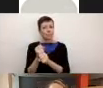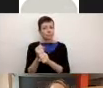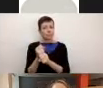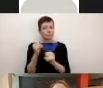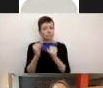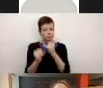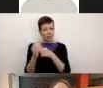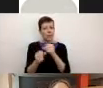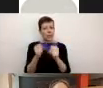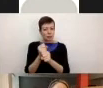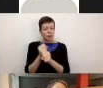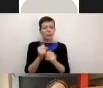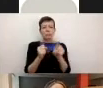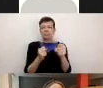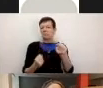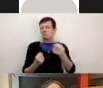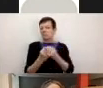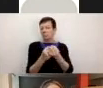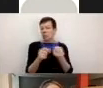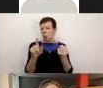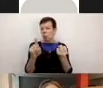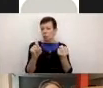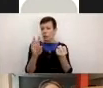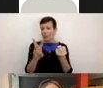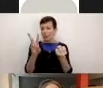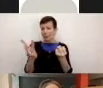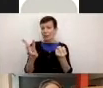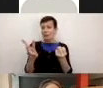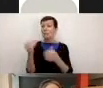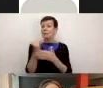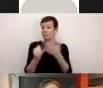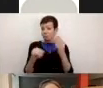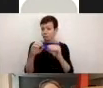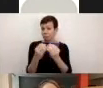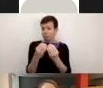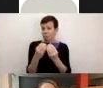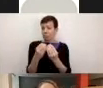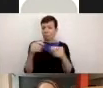supports 166 arts organizations in Calgary.